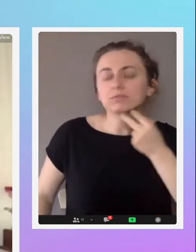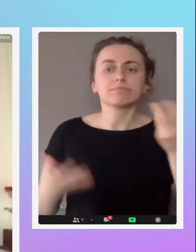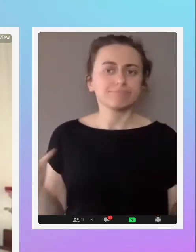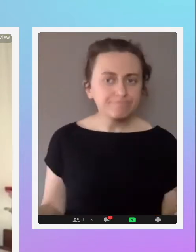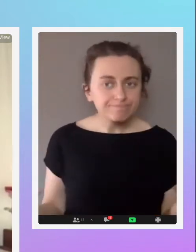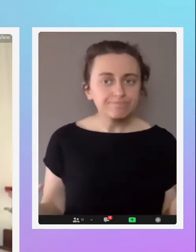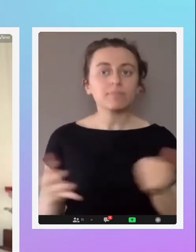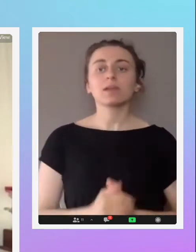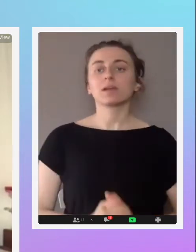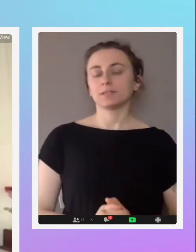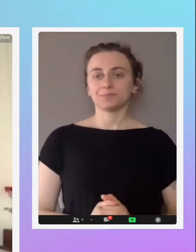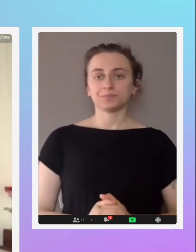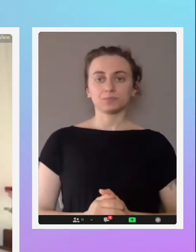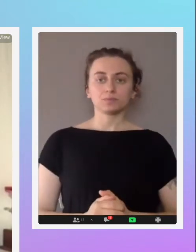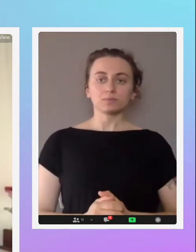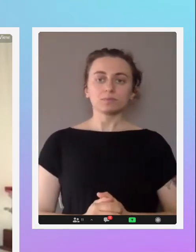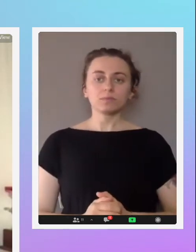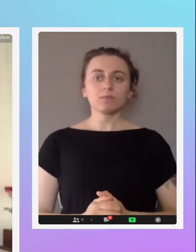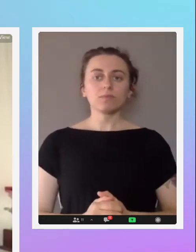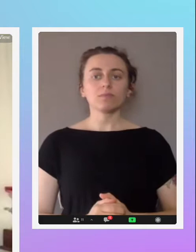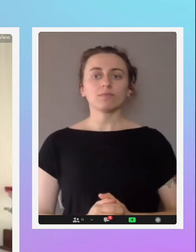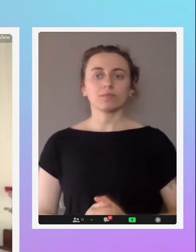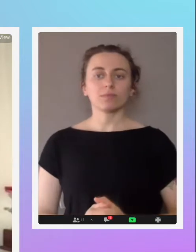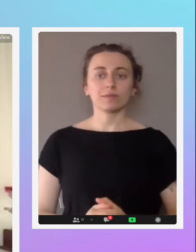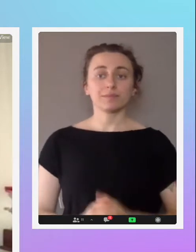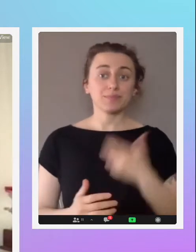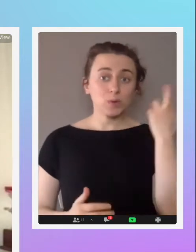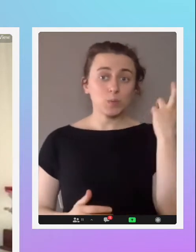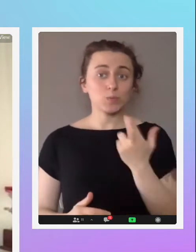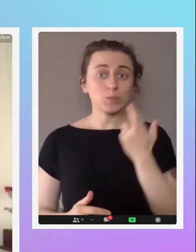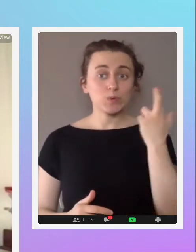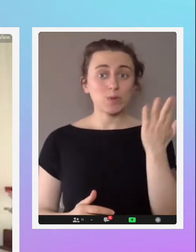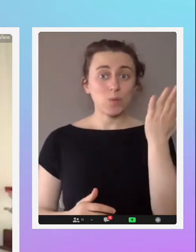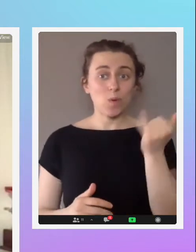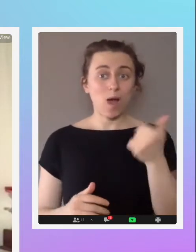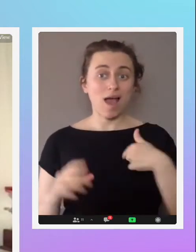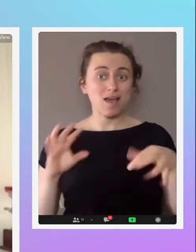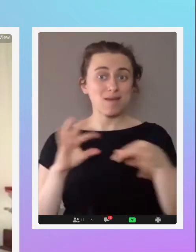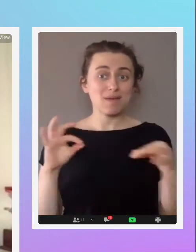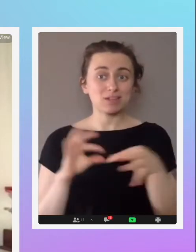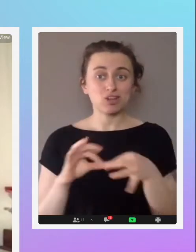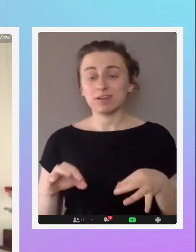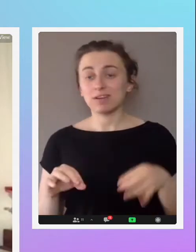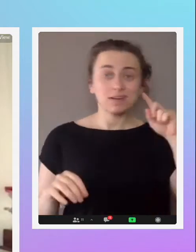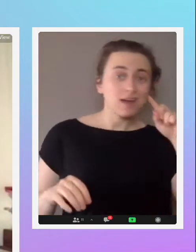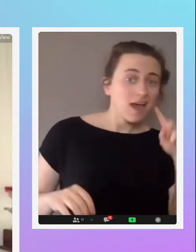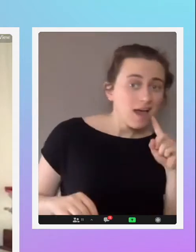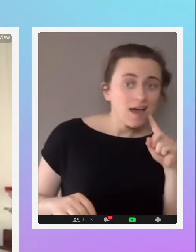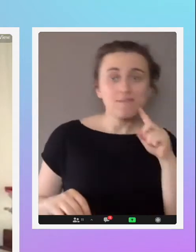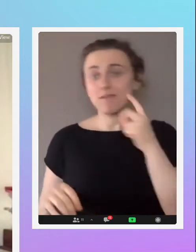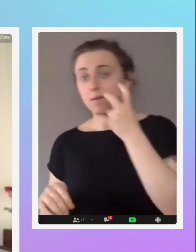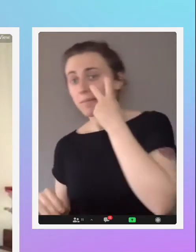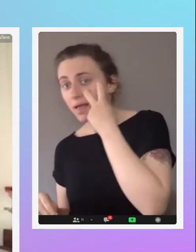So the reason I mentioned this is that figuring out how to make a piece of software accessible